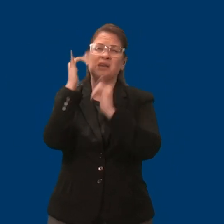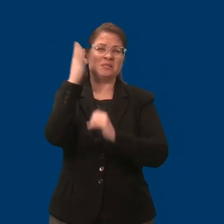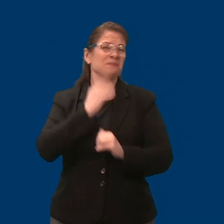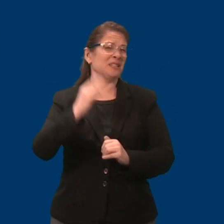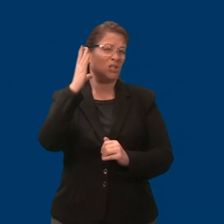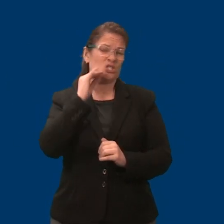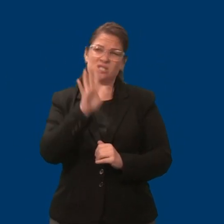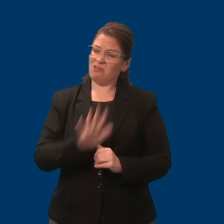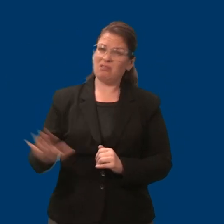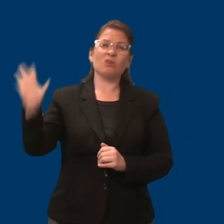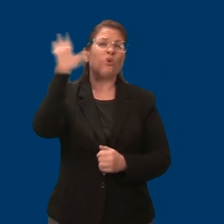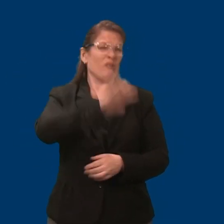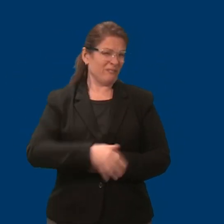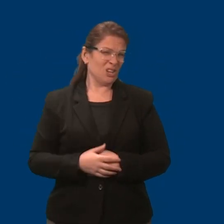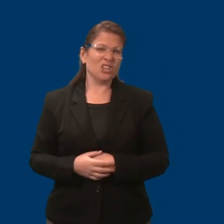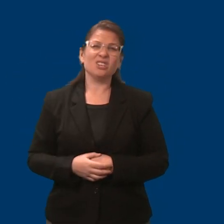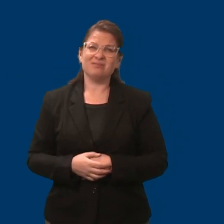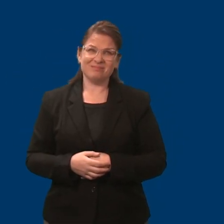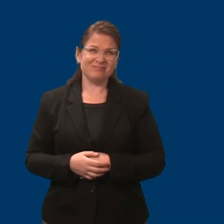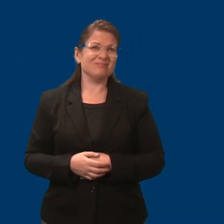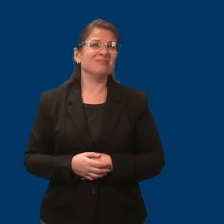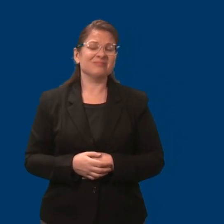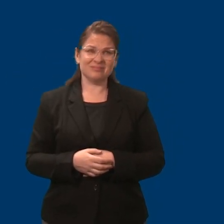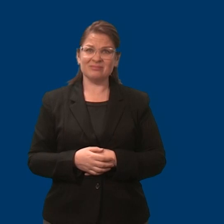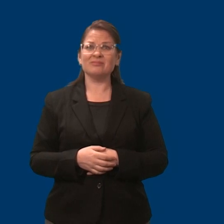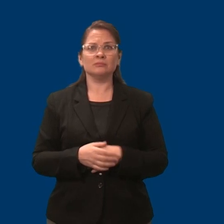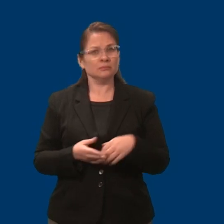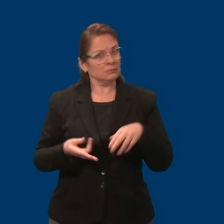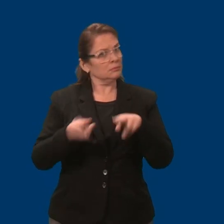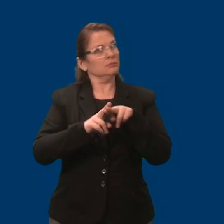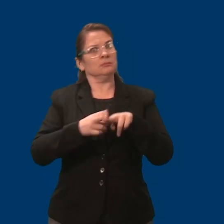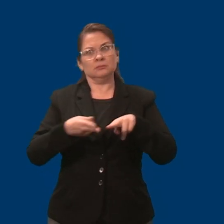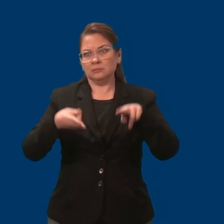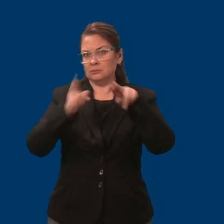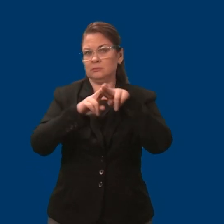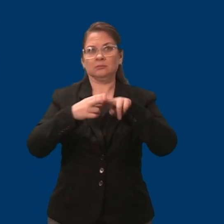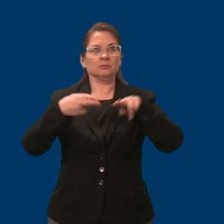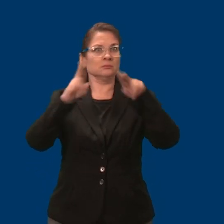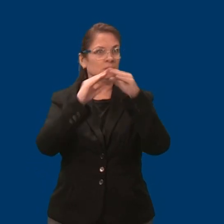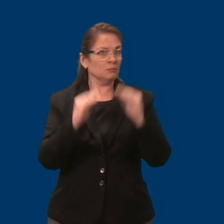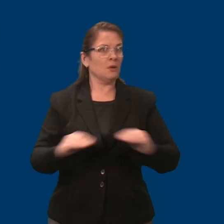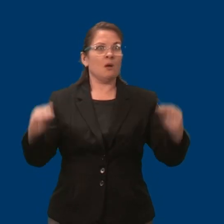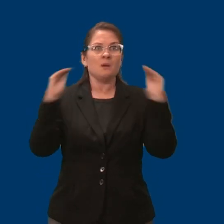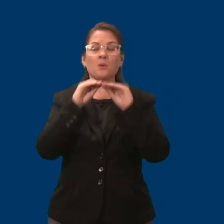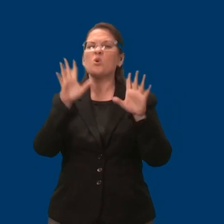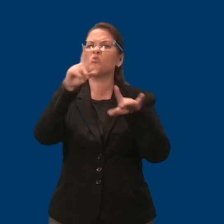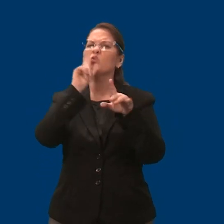As a result, I've become increasingly active in advocating for changes in the homecare services